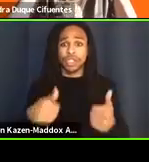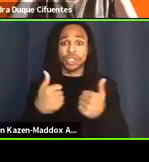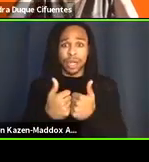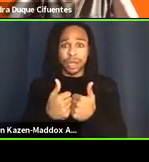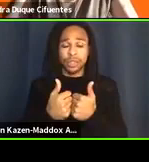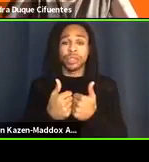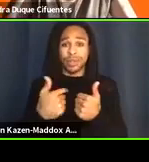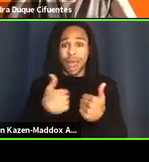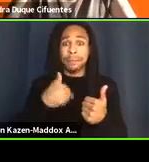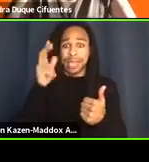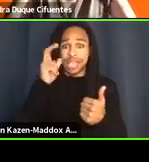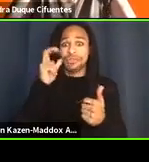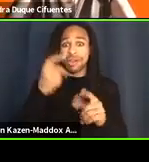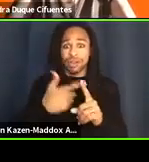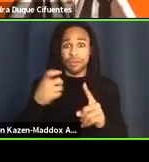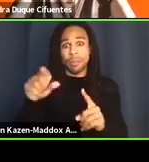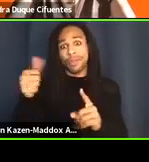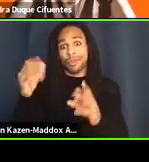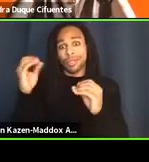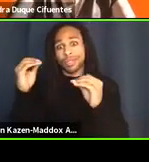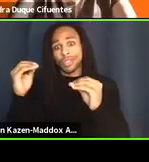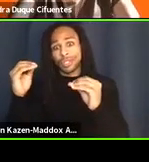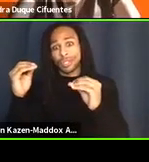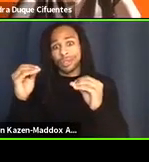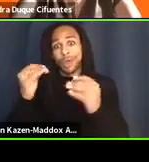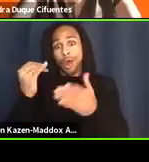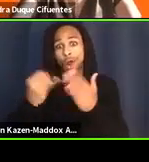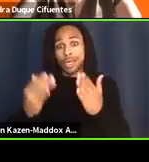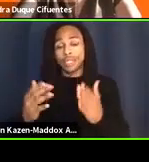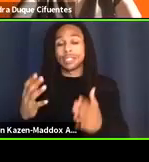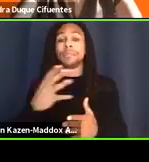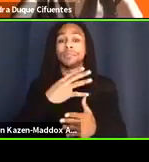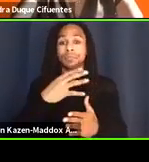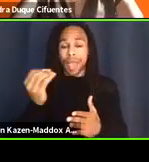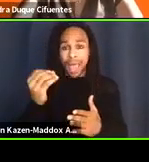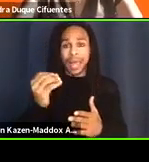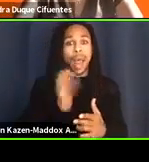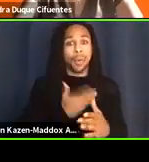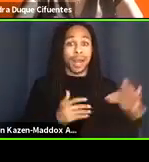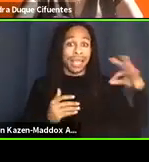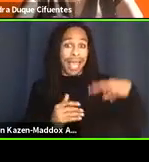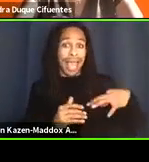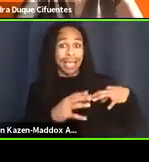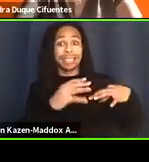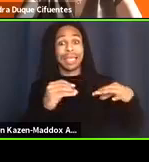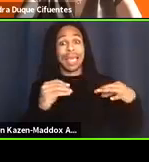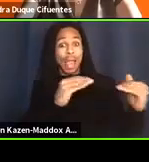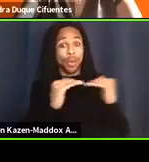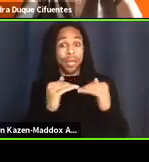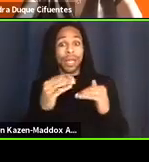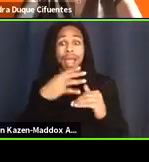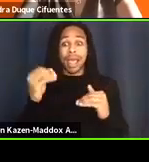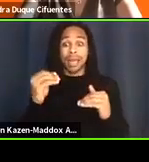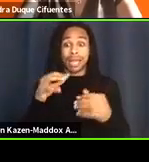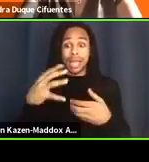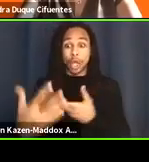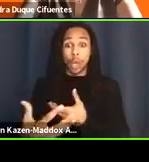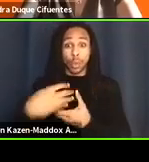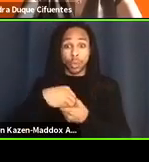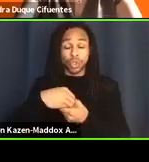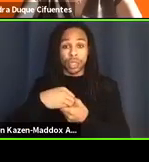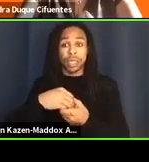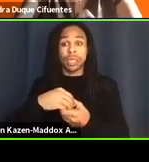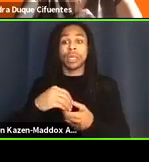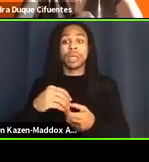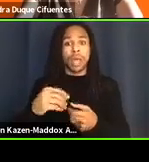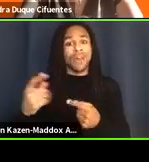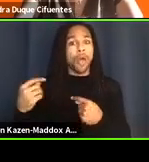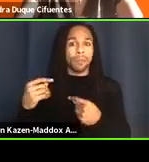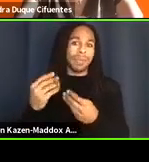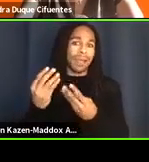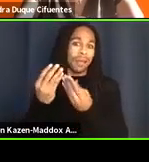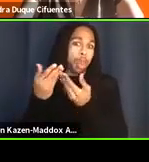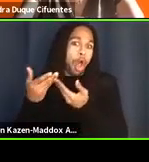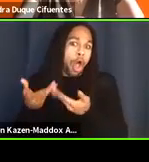They are an artist with great creativity, great pedagogical skills, but they can't continue